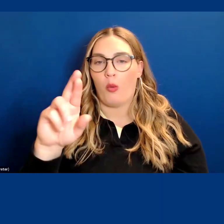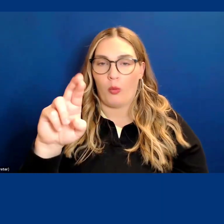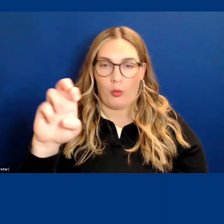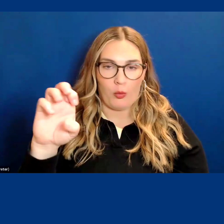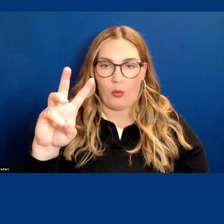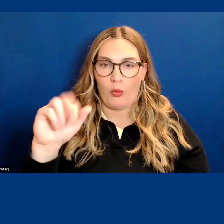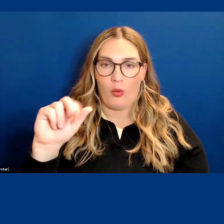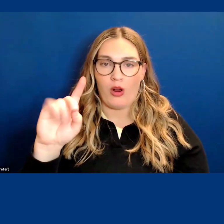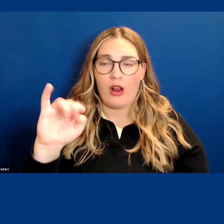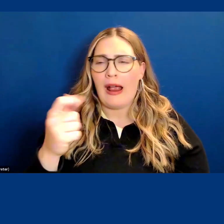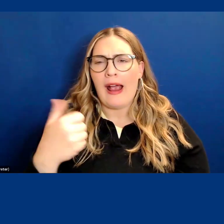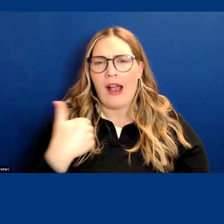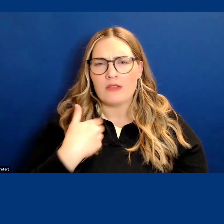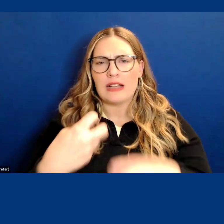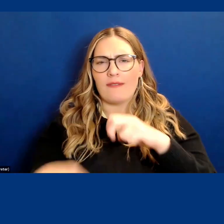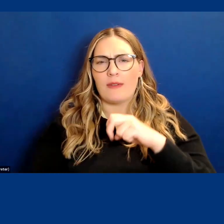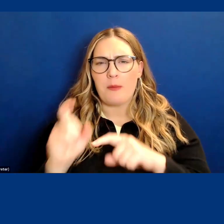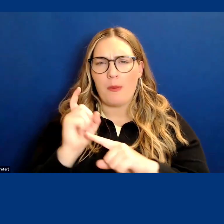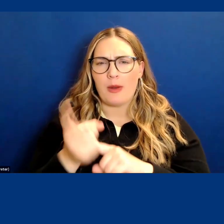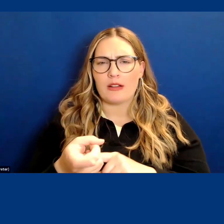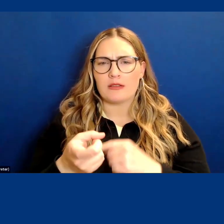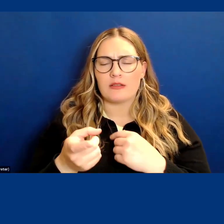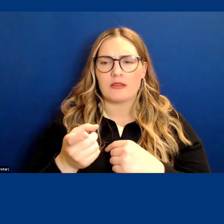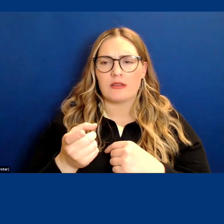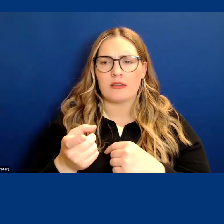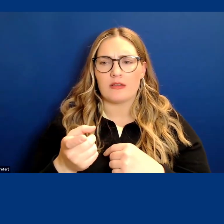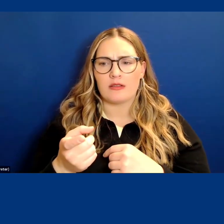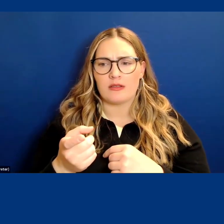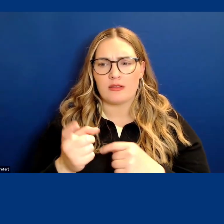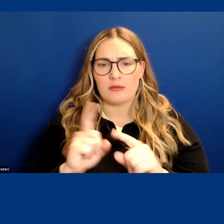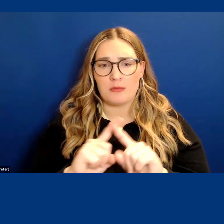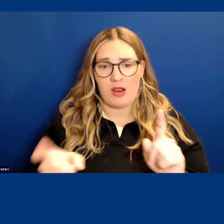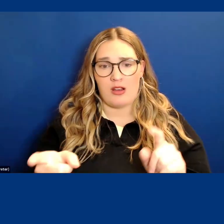moments, but if you have the right support system